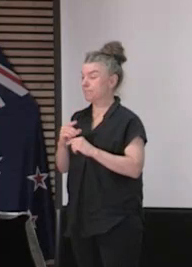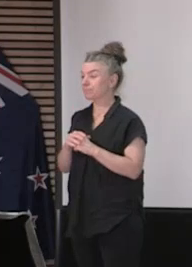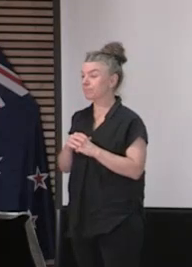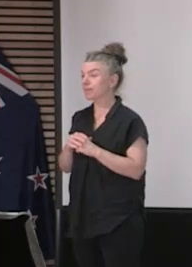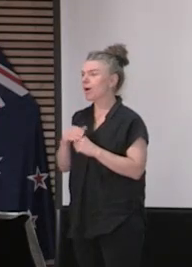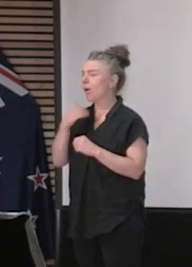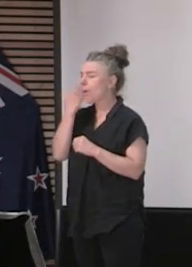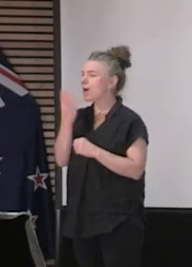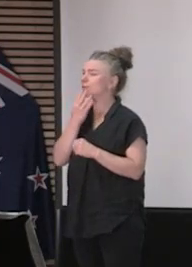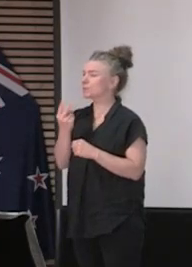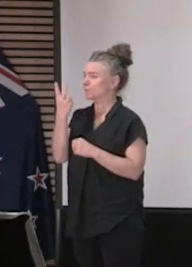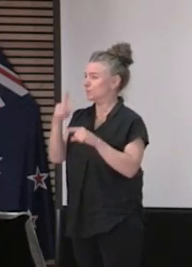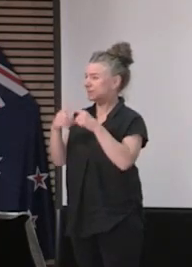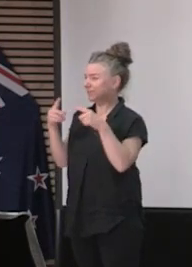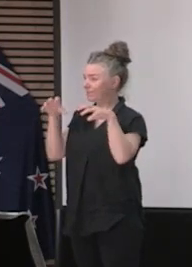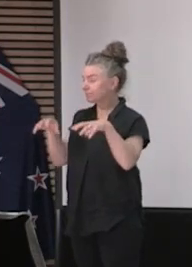to the core contacttracing functionality.